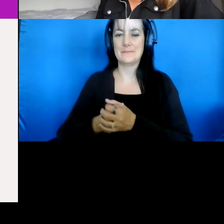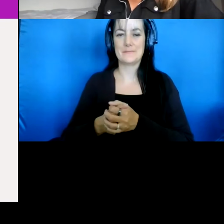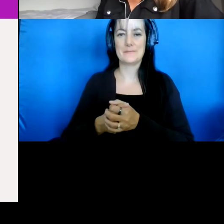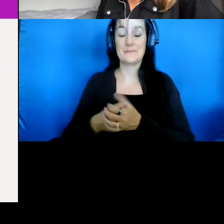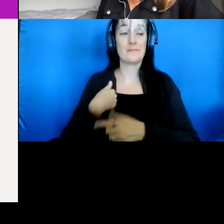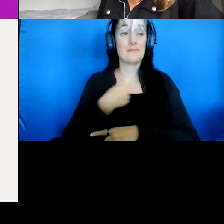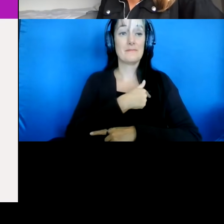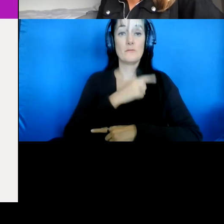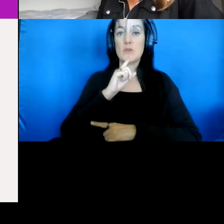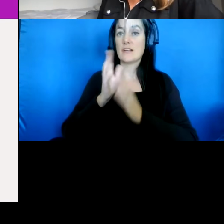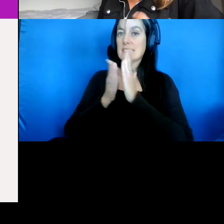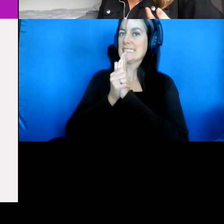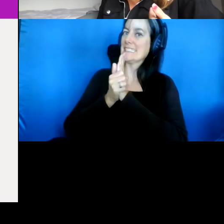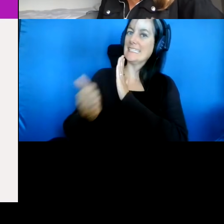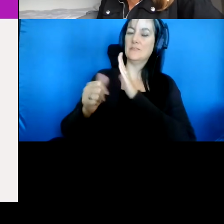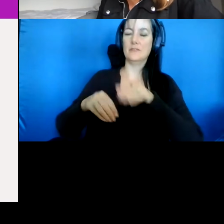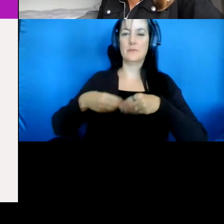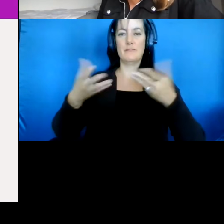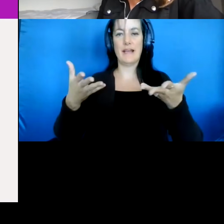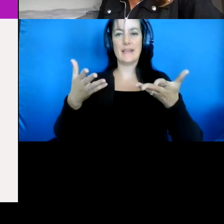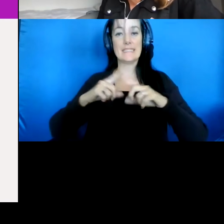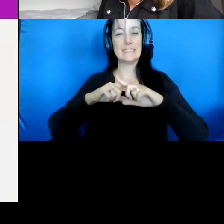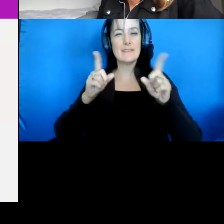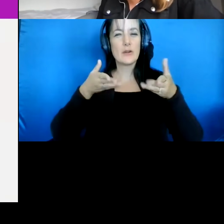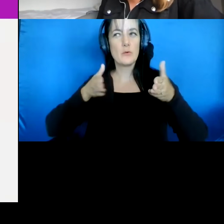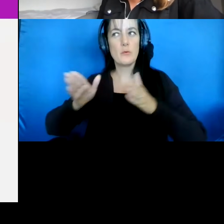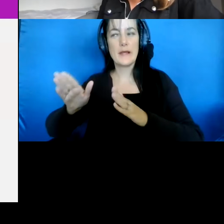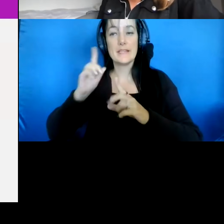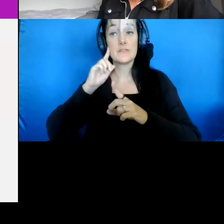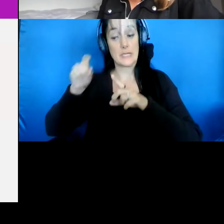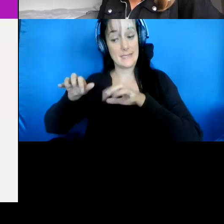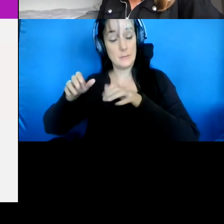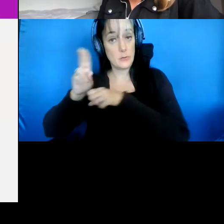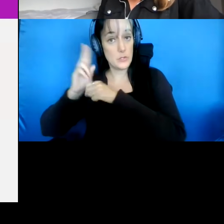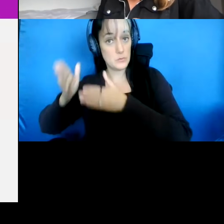alternatives for keyboard users, but provide alternatives that mouse users can also use.